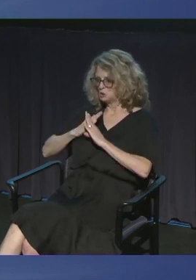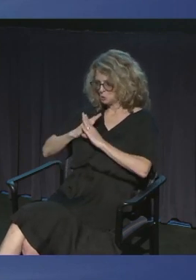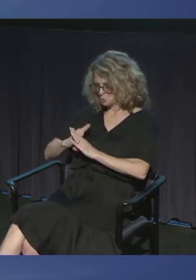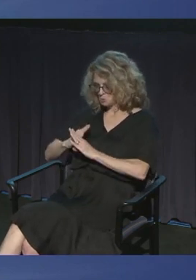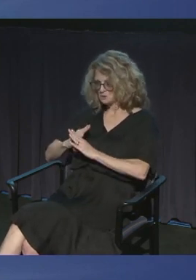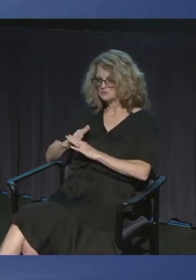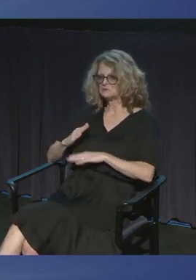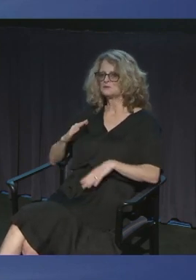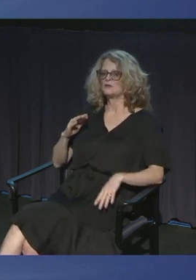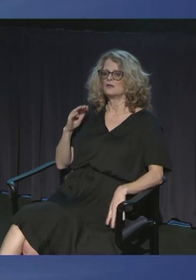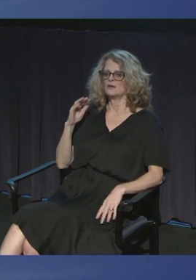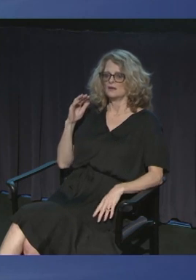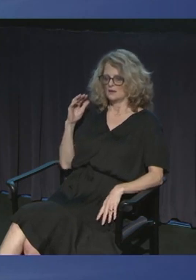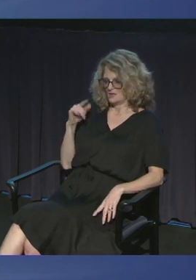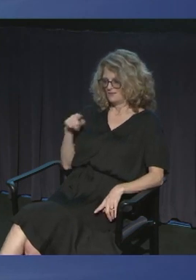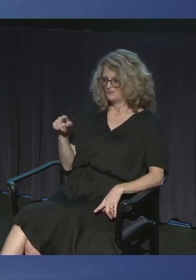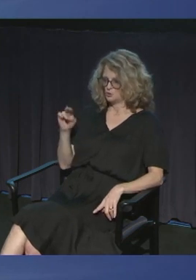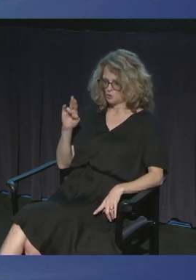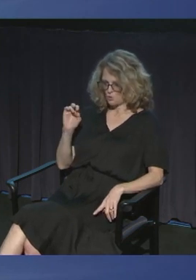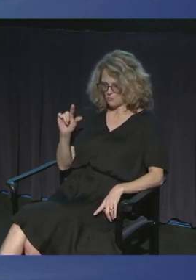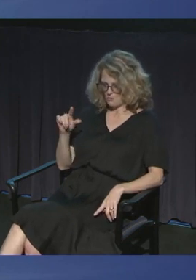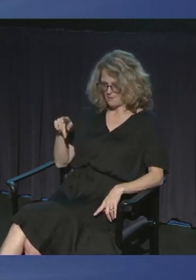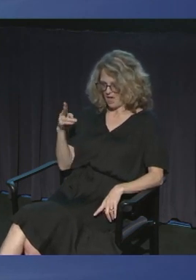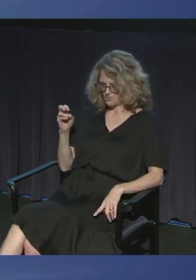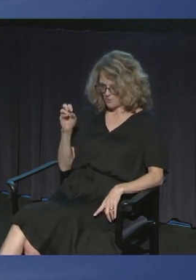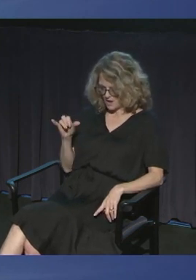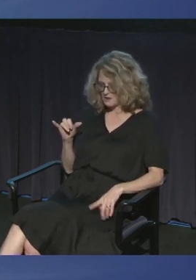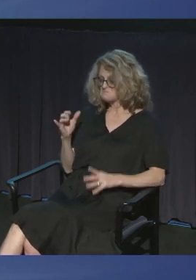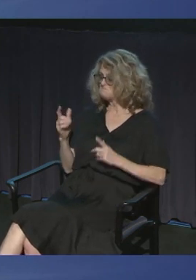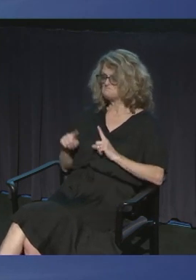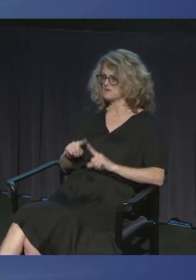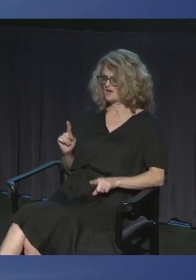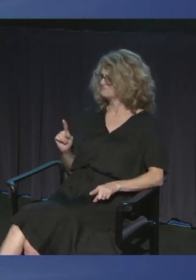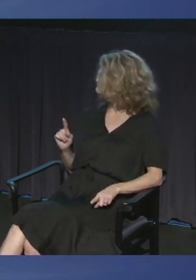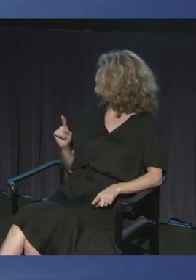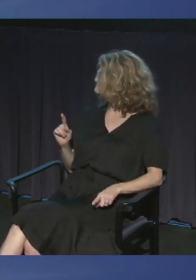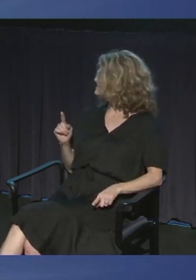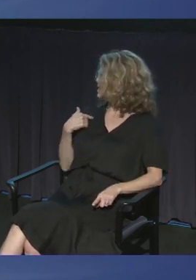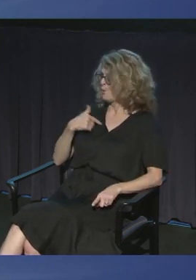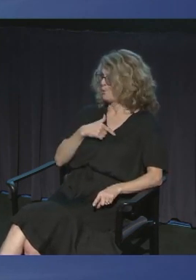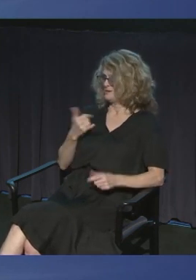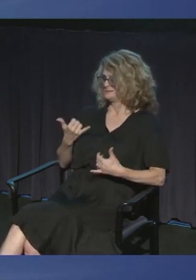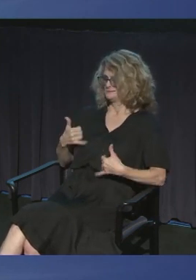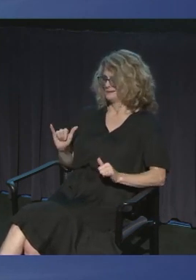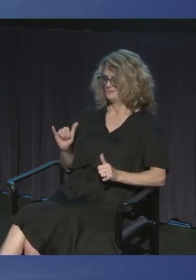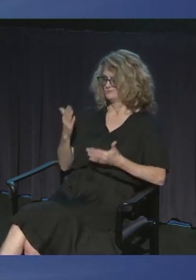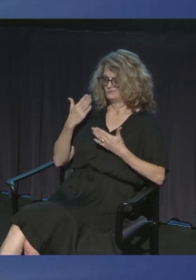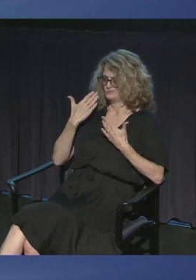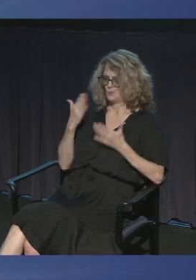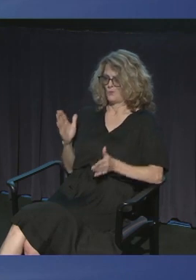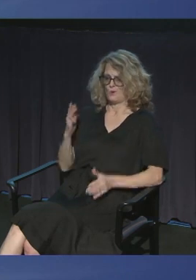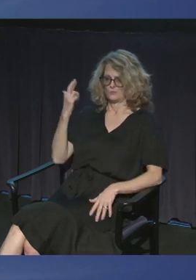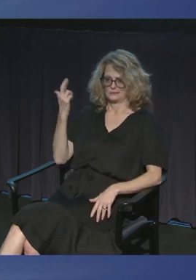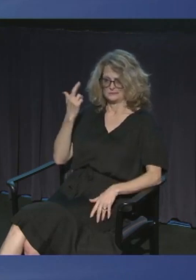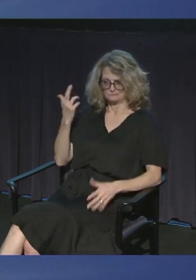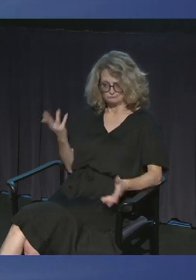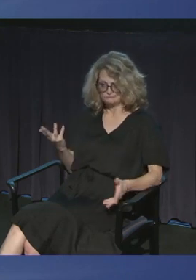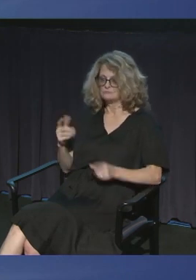PATHWAY IS INDICATED HERE BUT DID NOT INDUCE MUCH OF THE NFK PATHWAY. WE STILL DO NOT KNOW